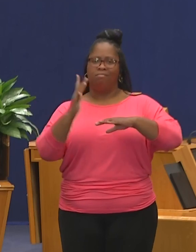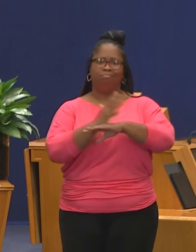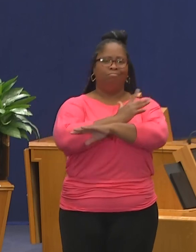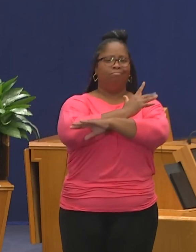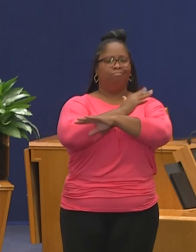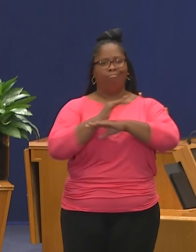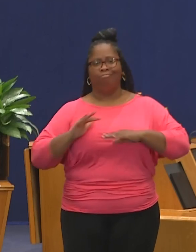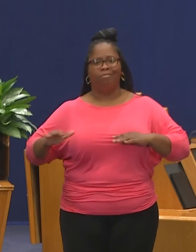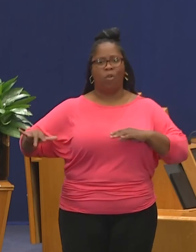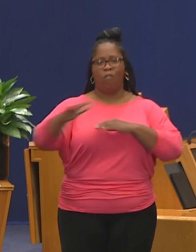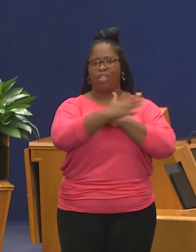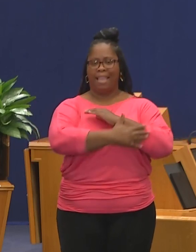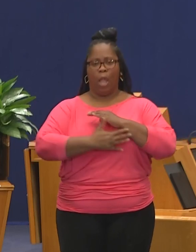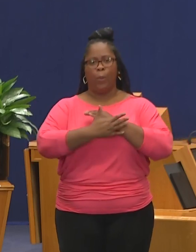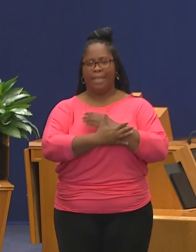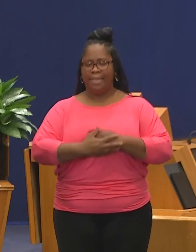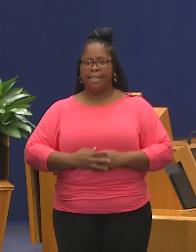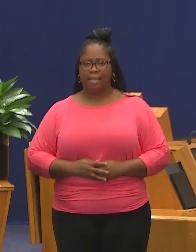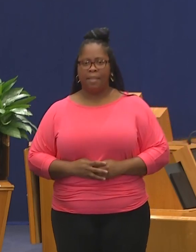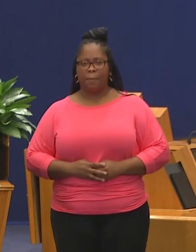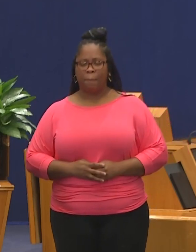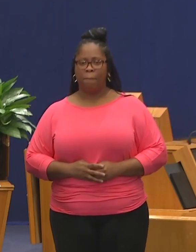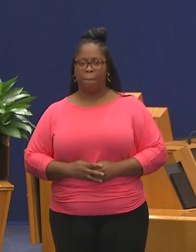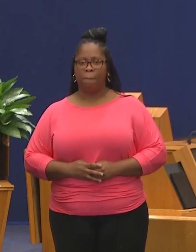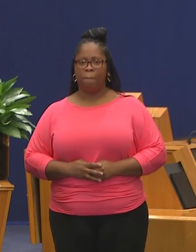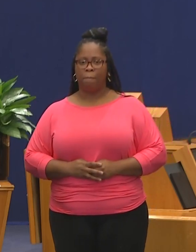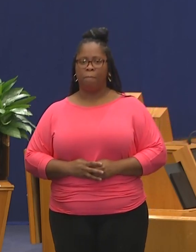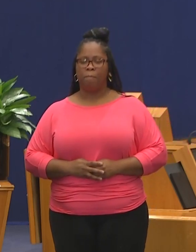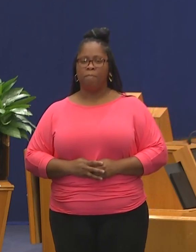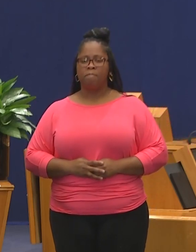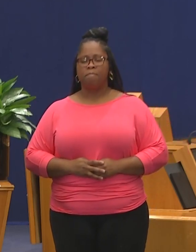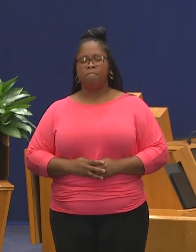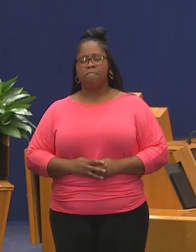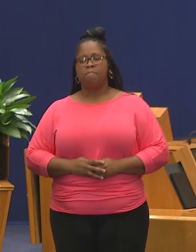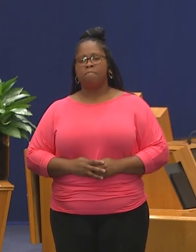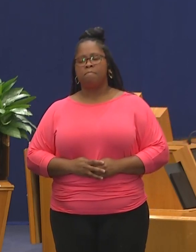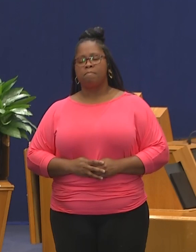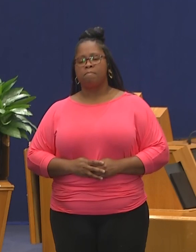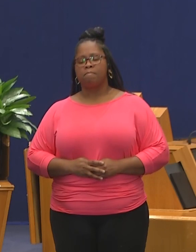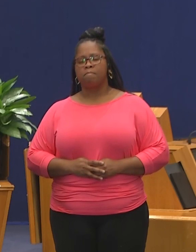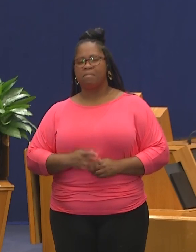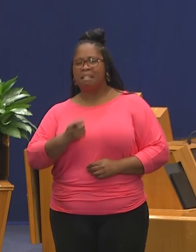ALL AGES ACROSS THE ENTIRE